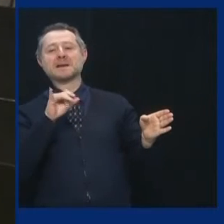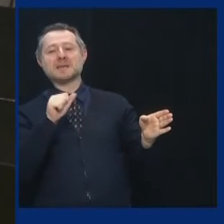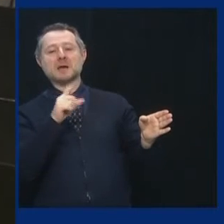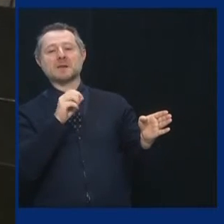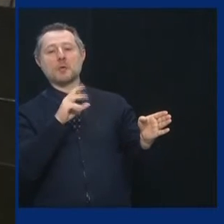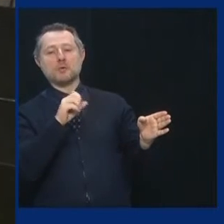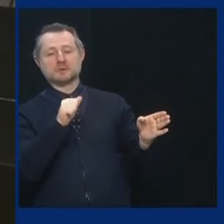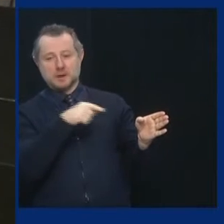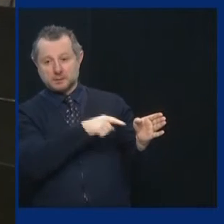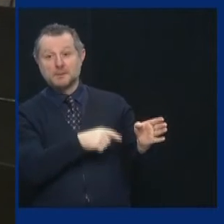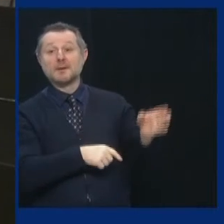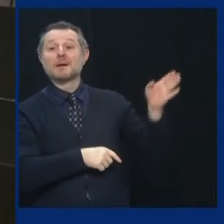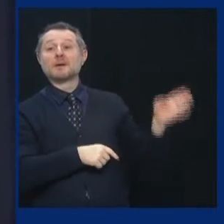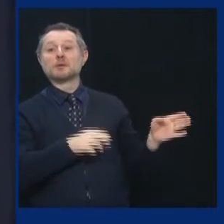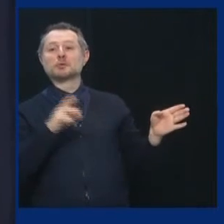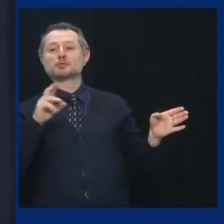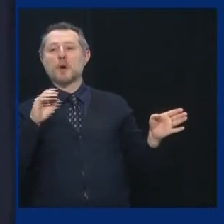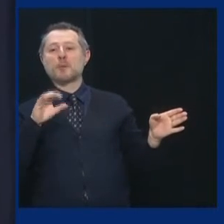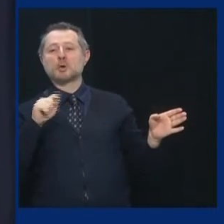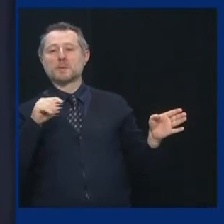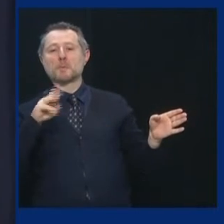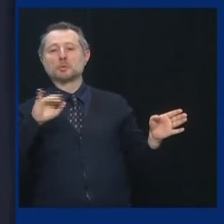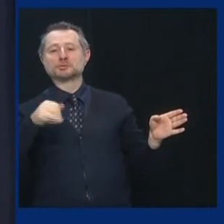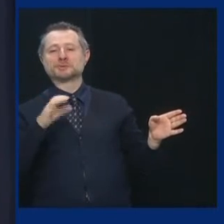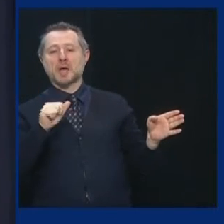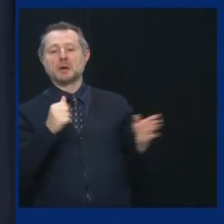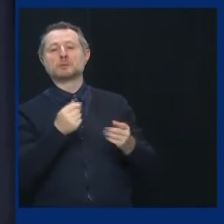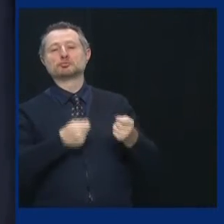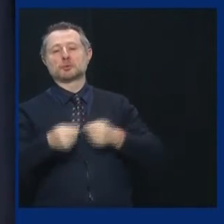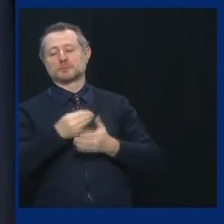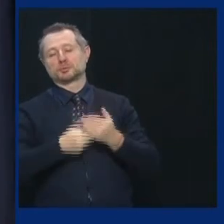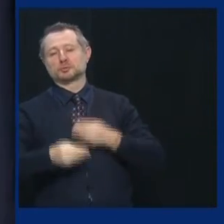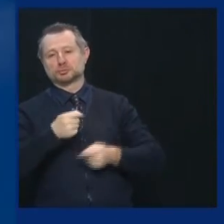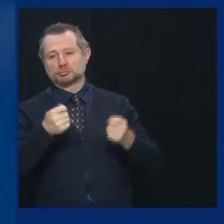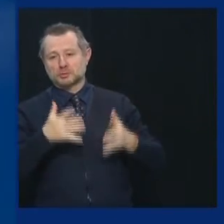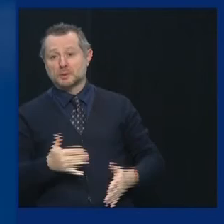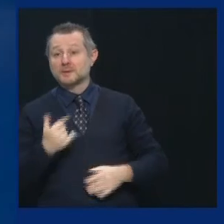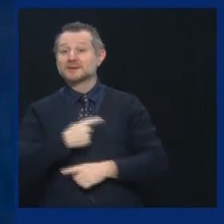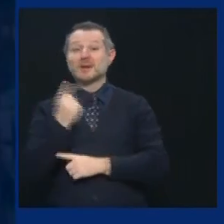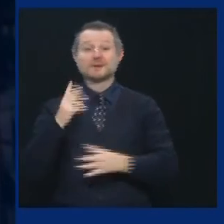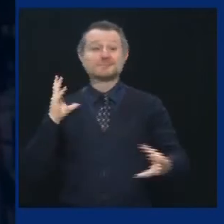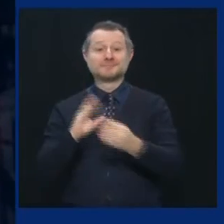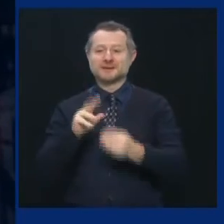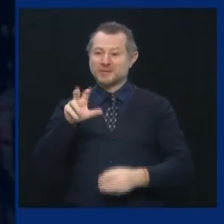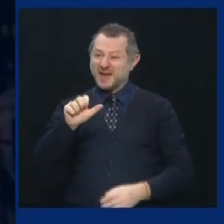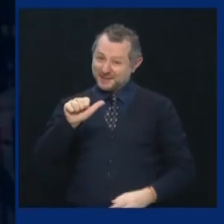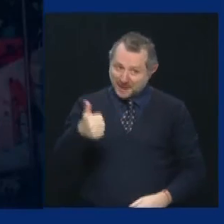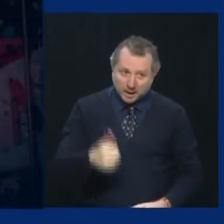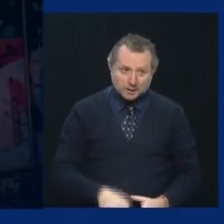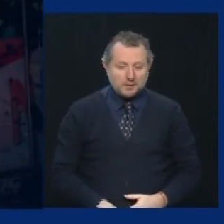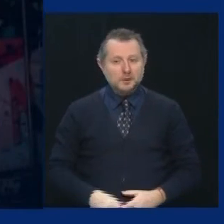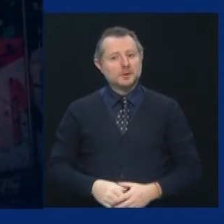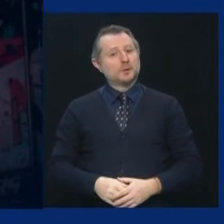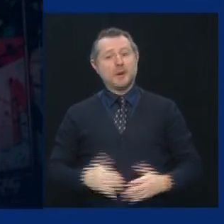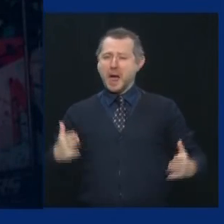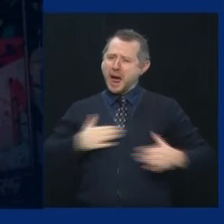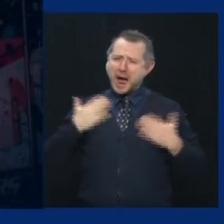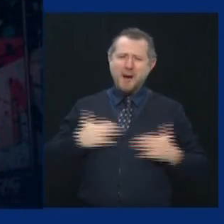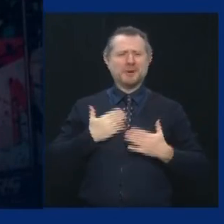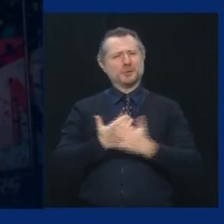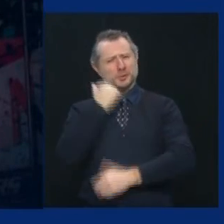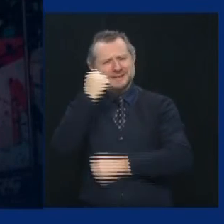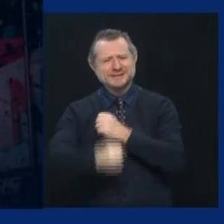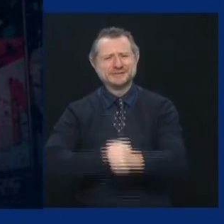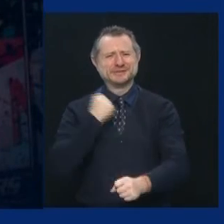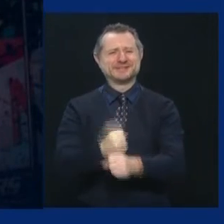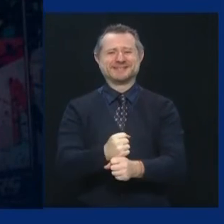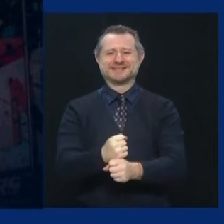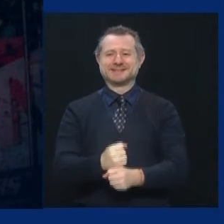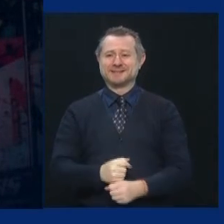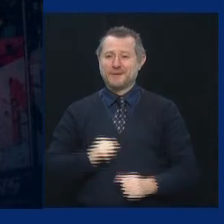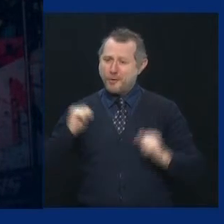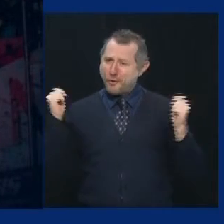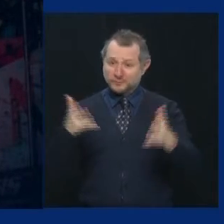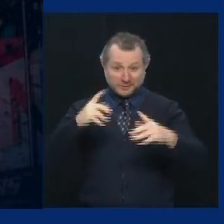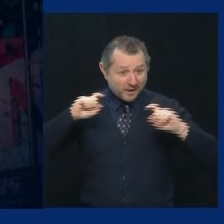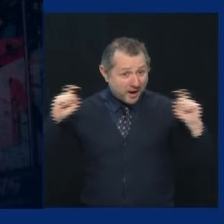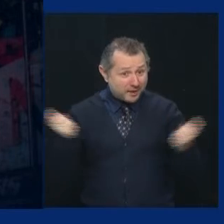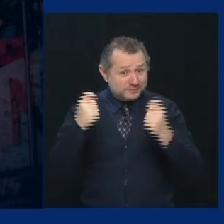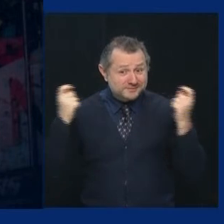MY LEFT, MELISSA DEROSA.